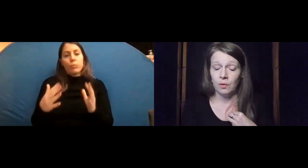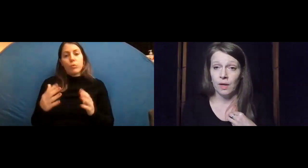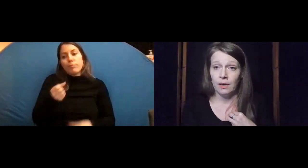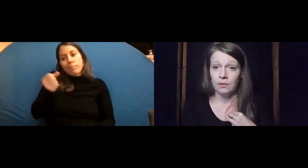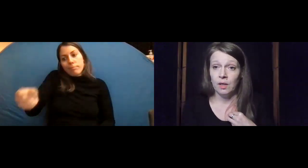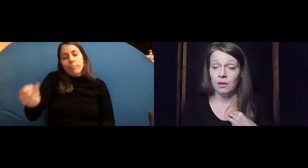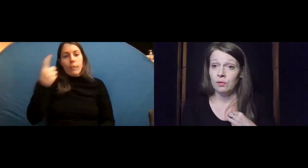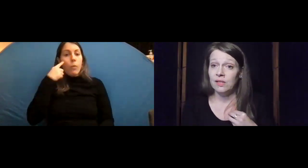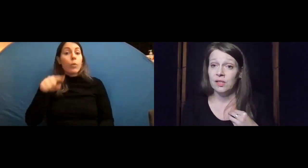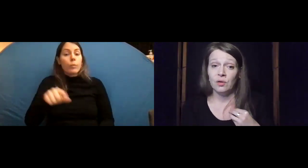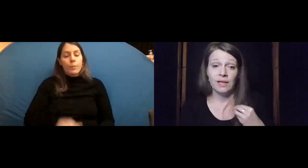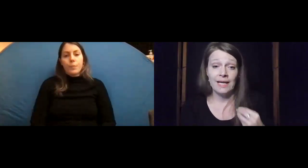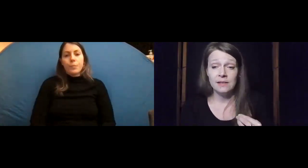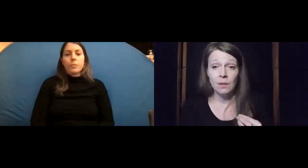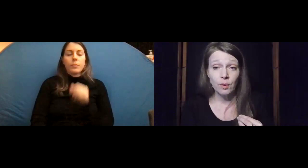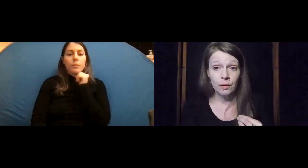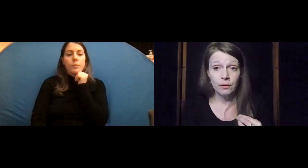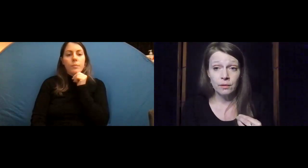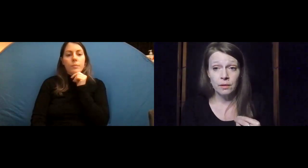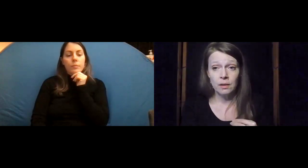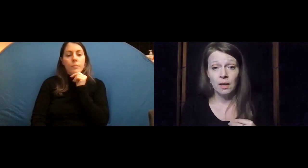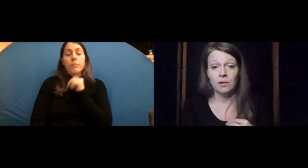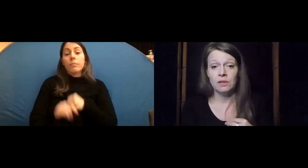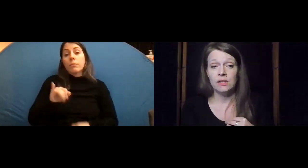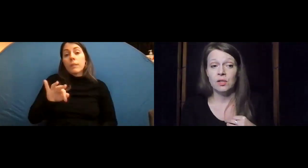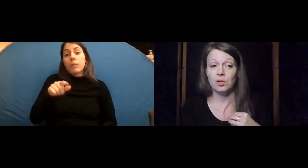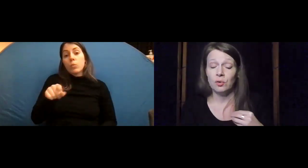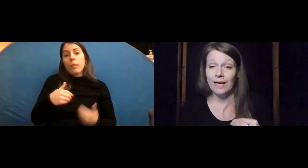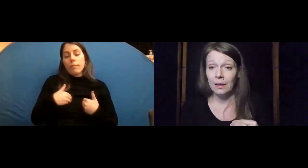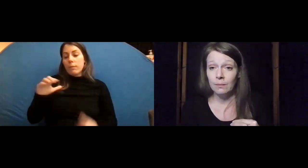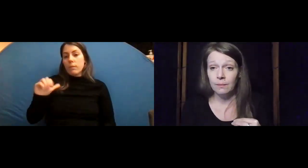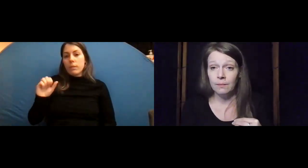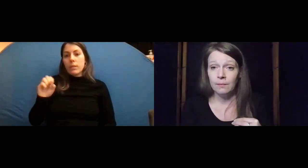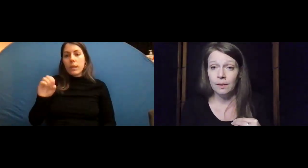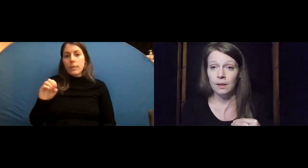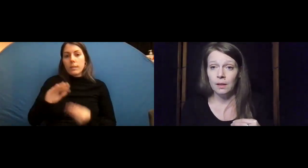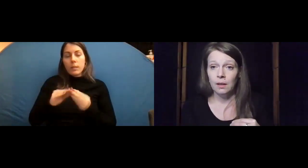search for an interpreter for you. Okay? They'll need to know